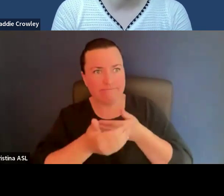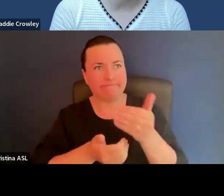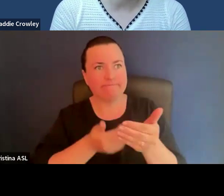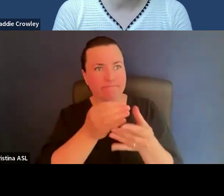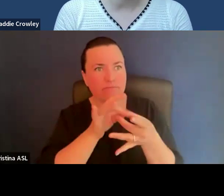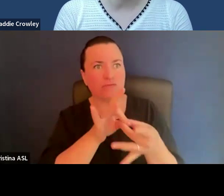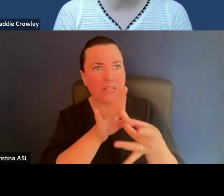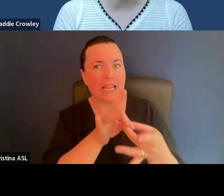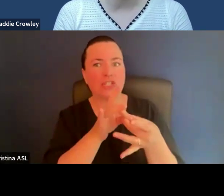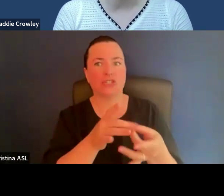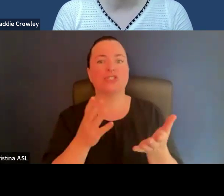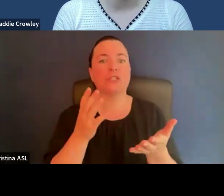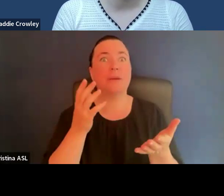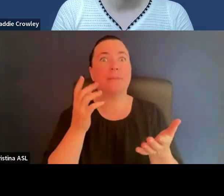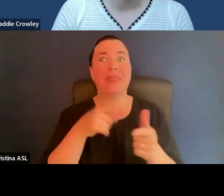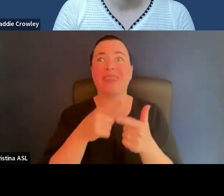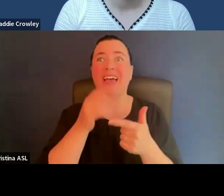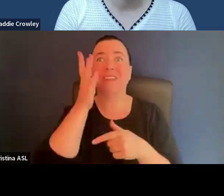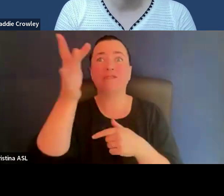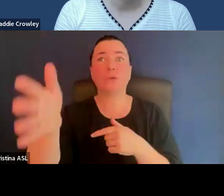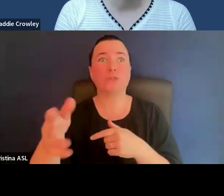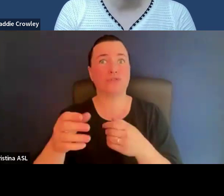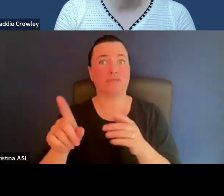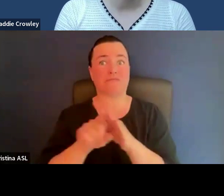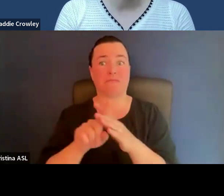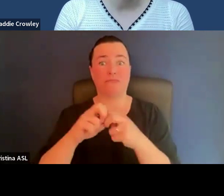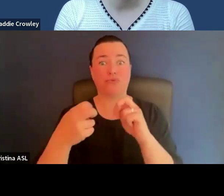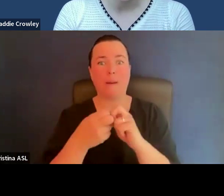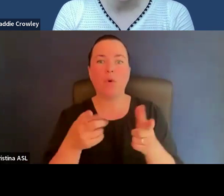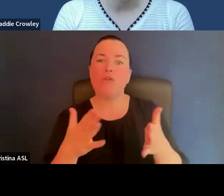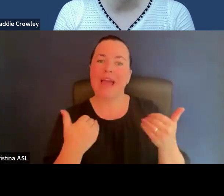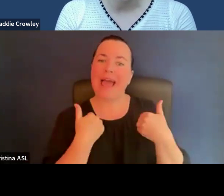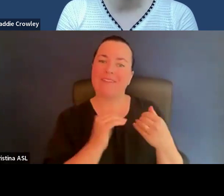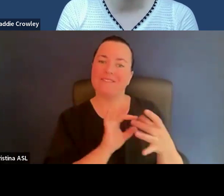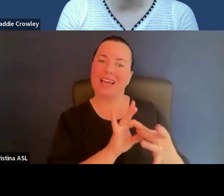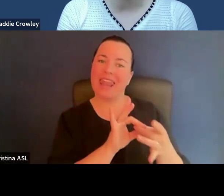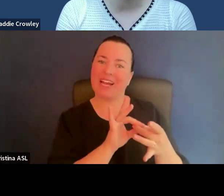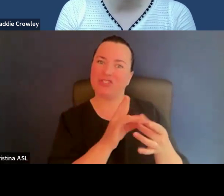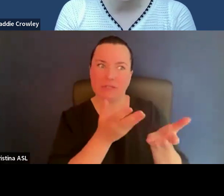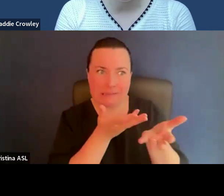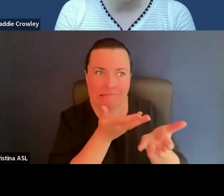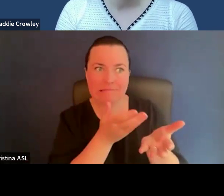if you were to have an issue in the future. But we can go ahead and move on to our next question,